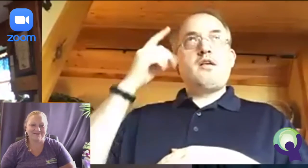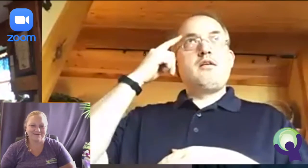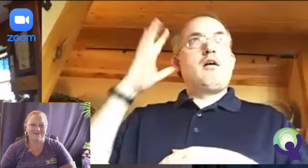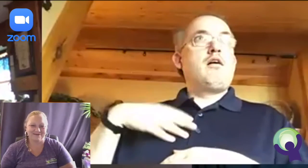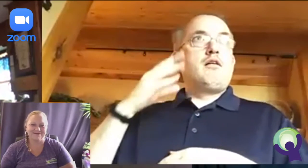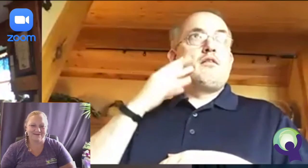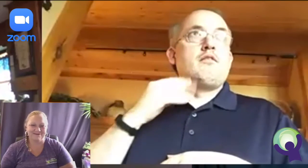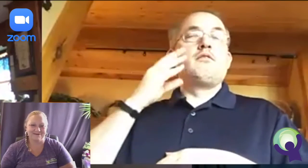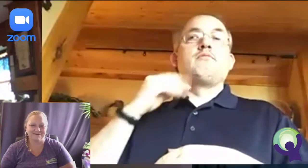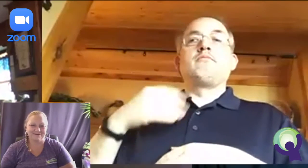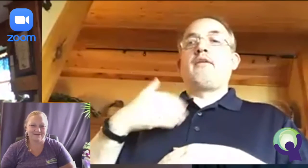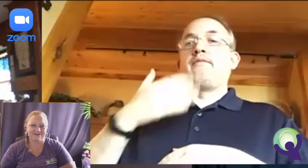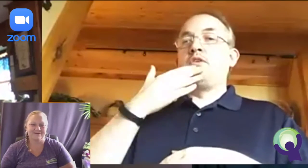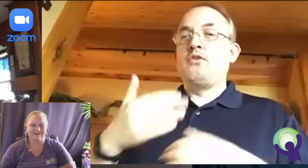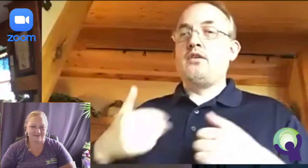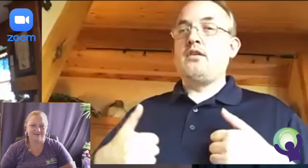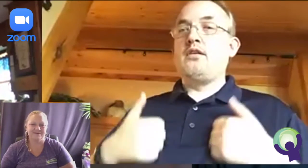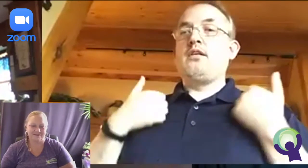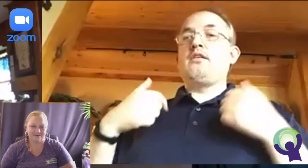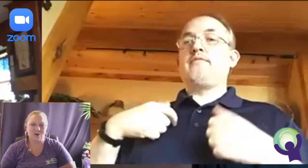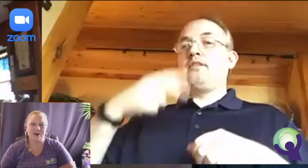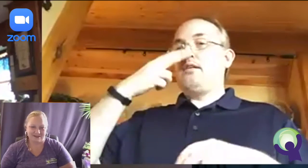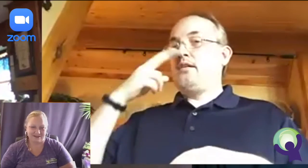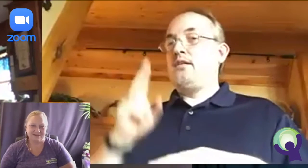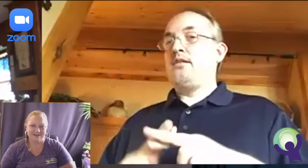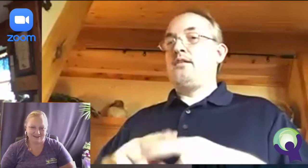earned more money. No you're going to be thinking of the experiences you've had right,